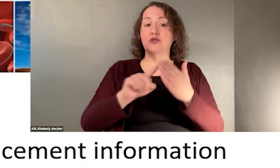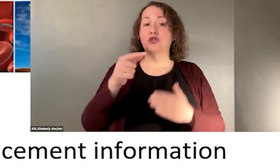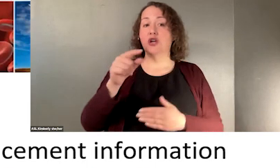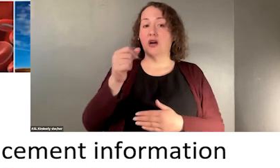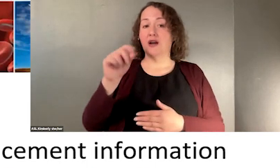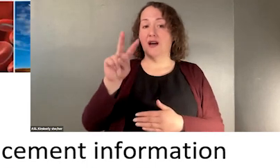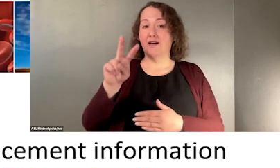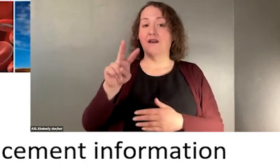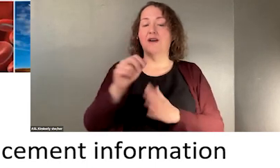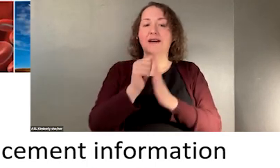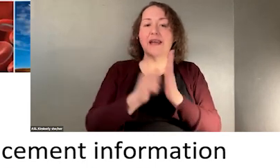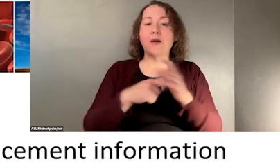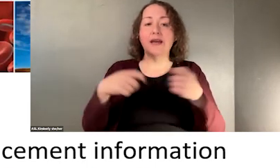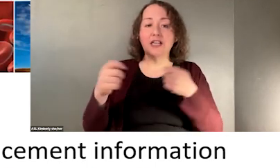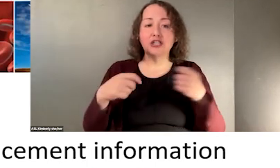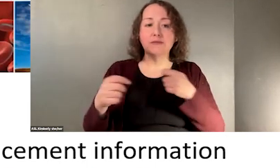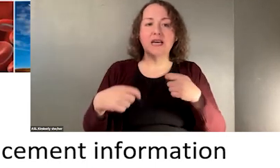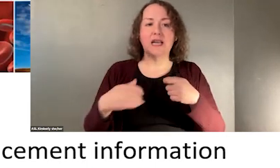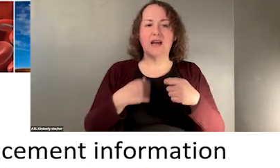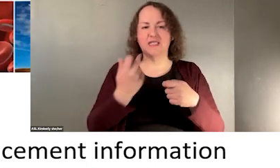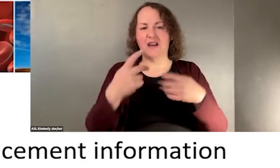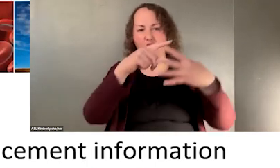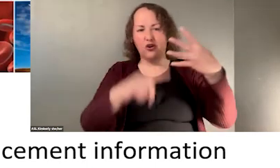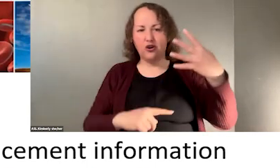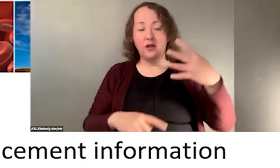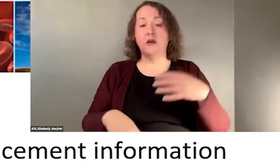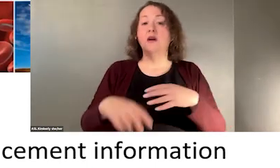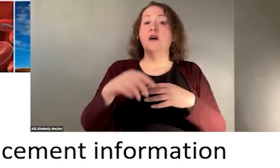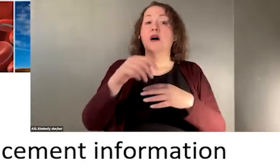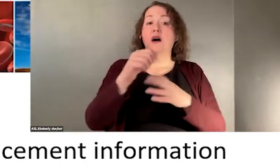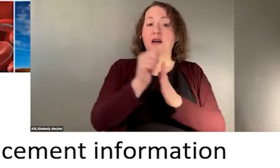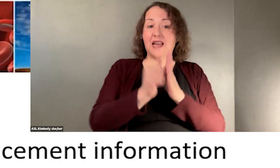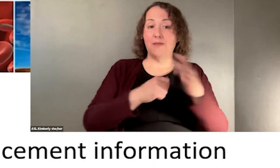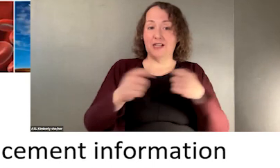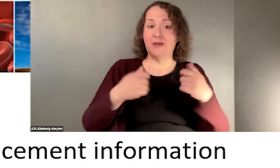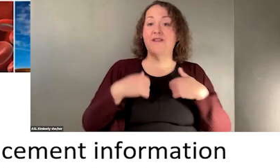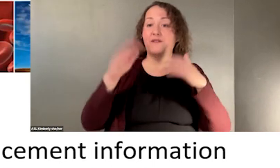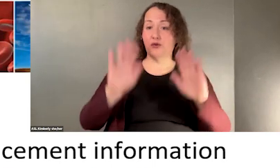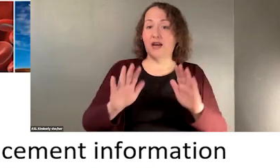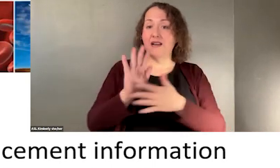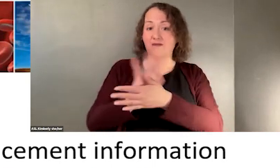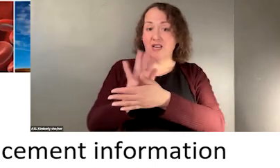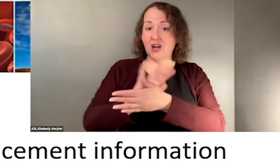The About Account Management page has some great videos as well as frequently asked questions and guides.